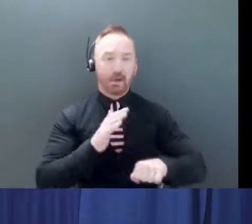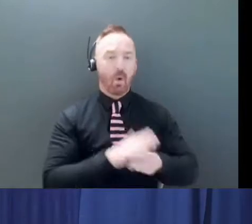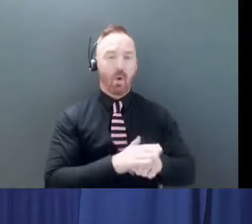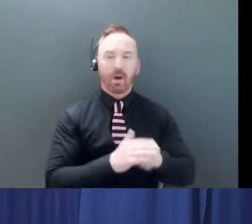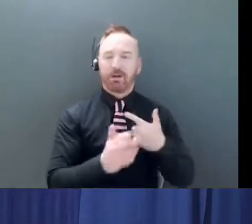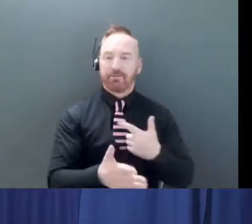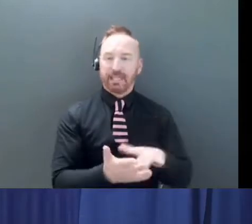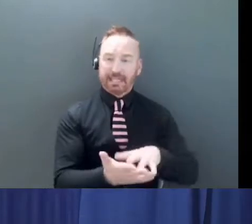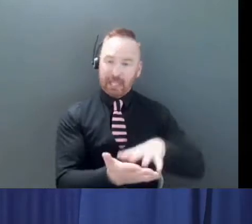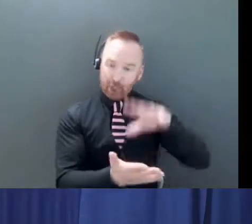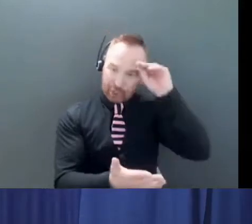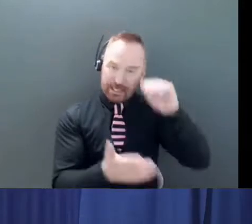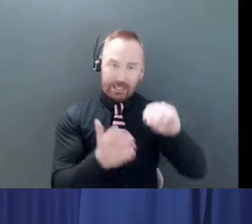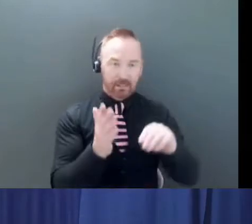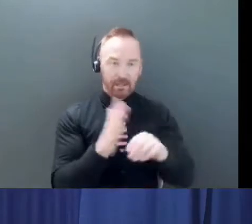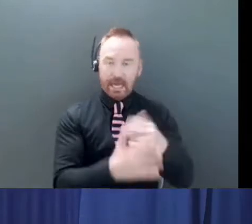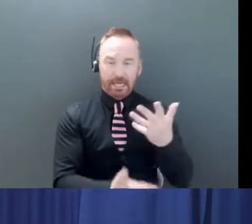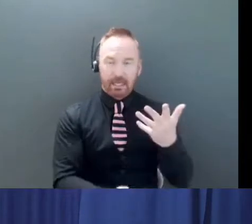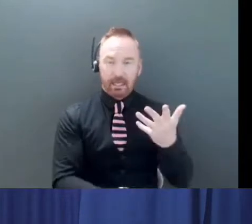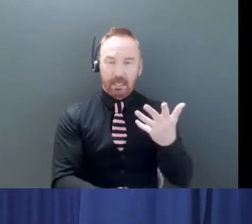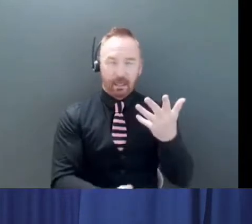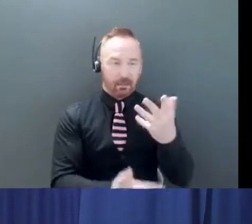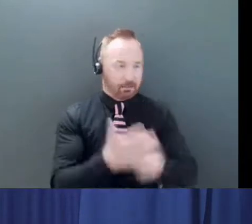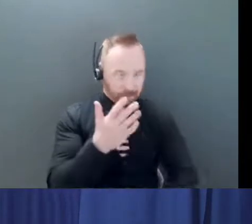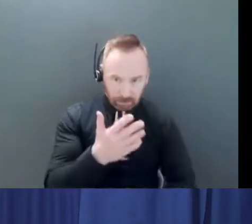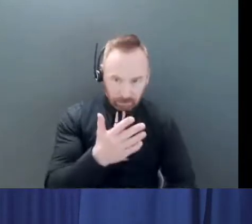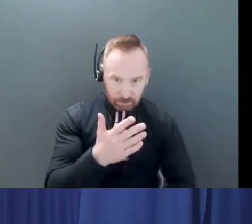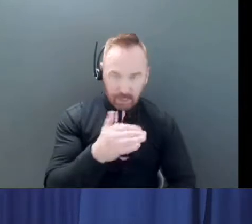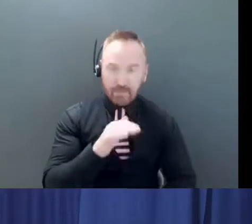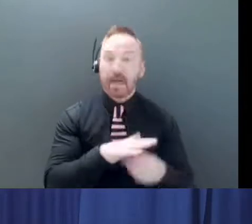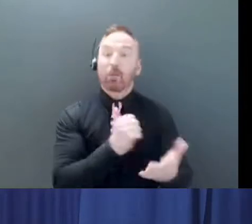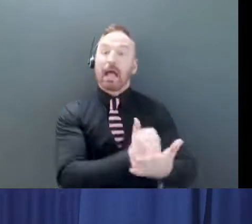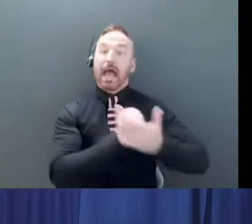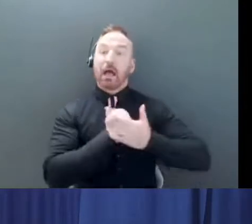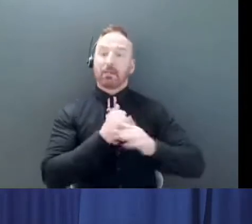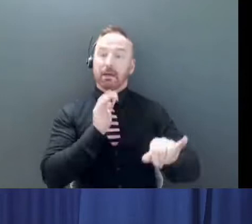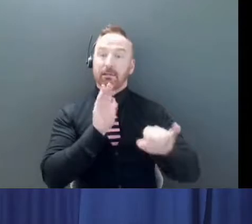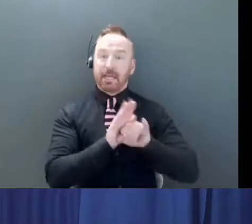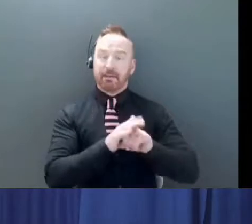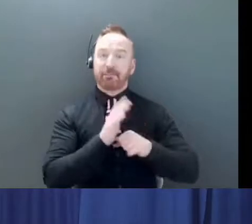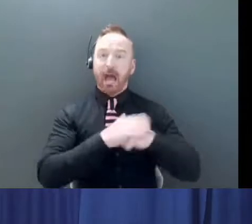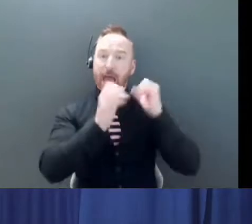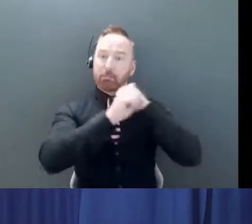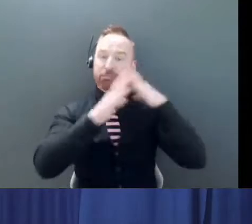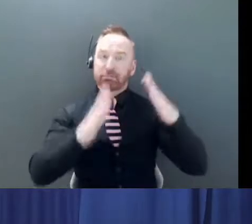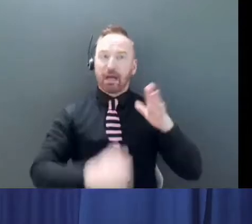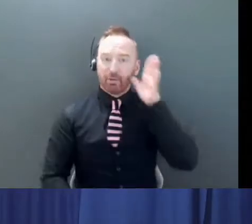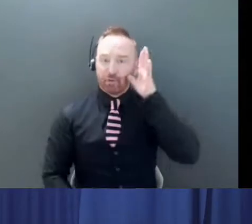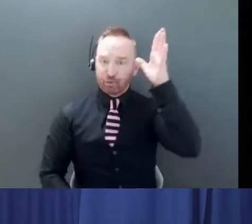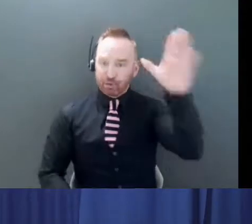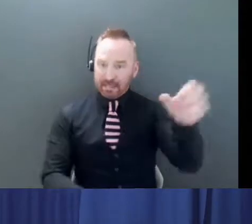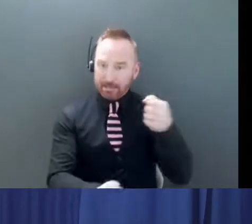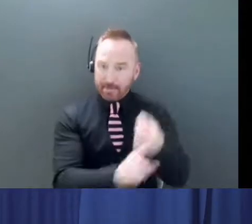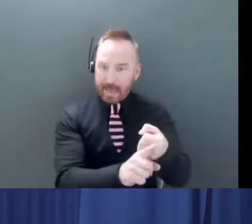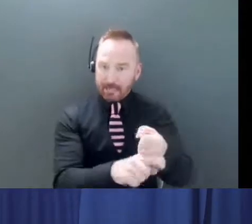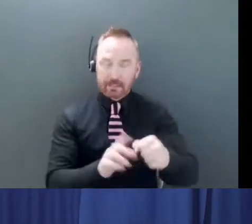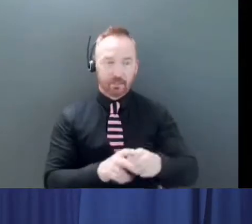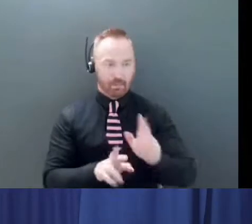identify longer term impacts and assist us in putting the necessary supports in place. Together with the new guidelines from Dr. Hanley, the survey